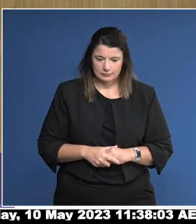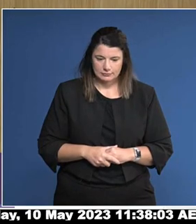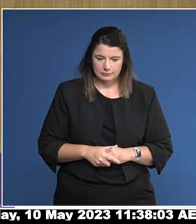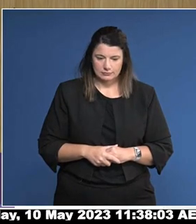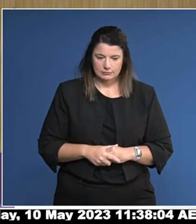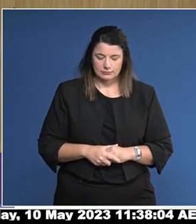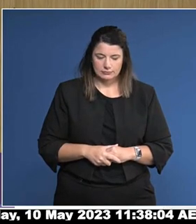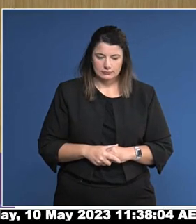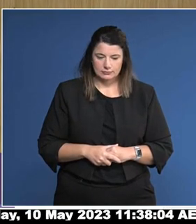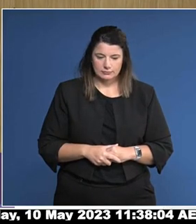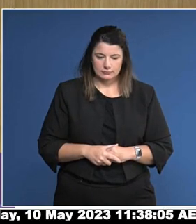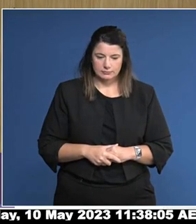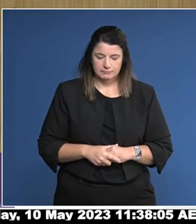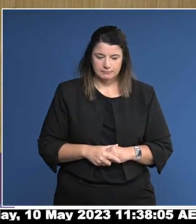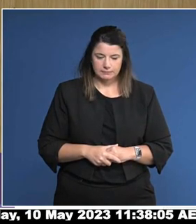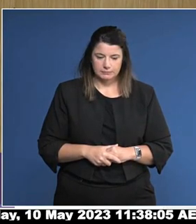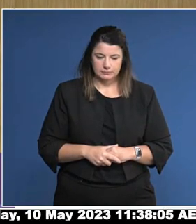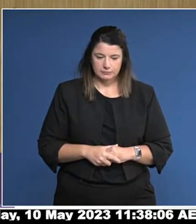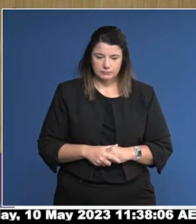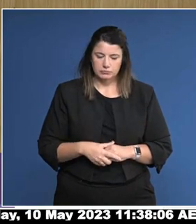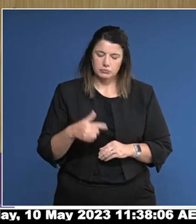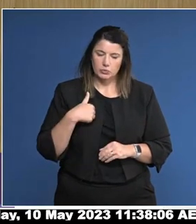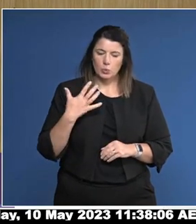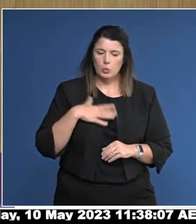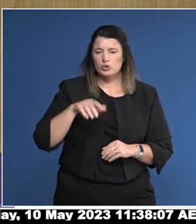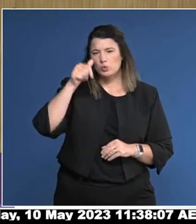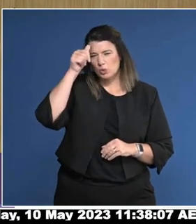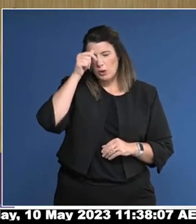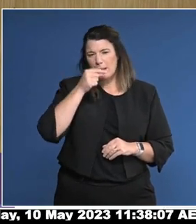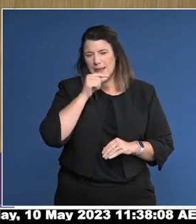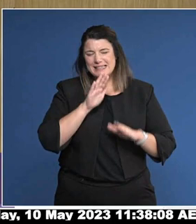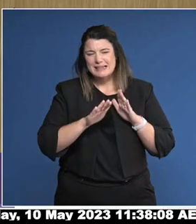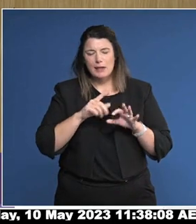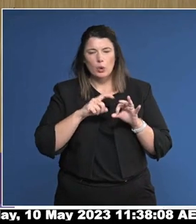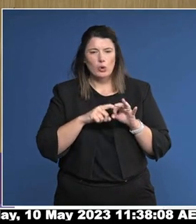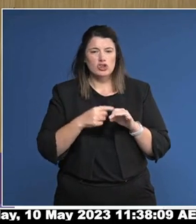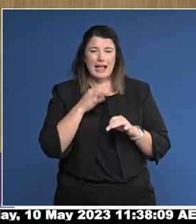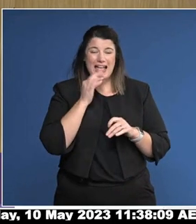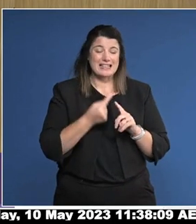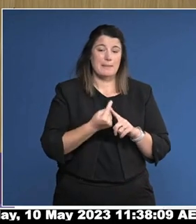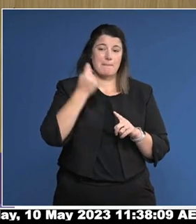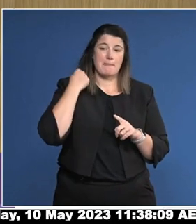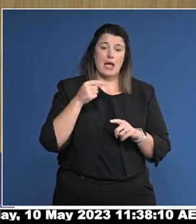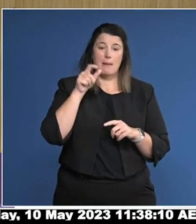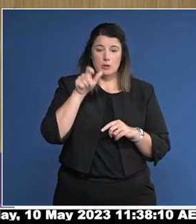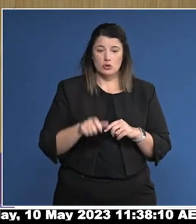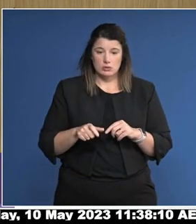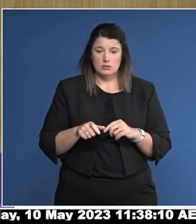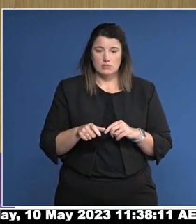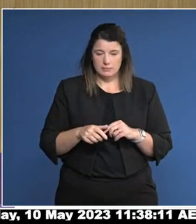I'm interested in asking a similar question I asked previously about that phrase,